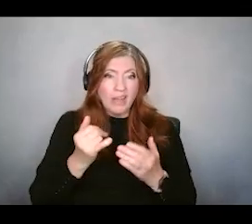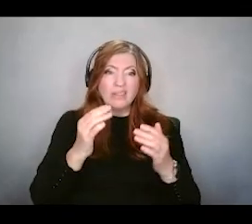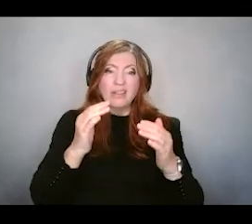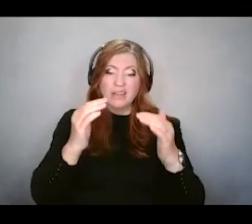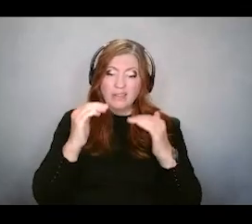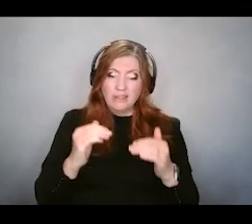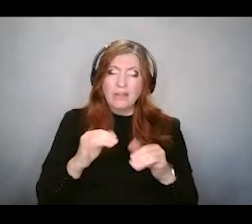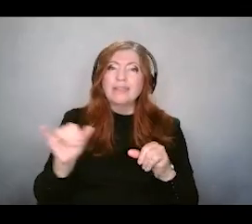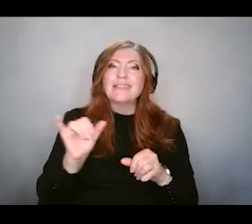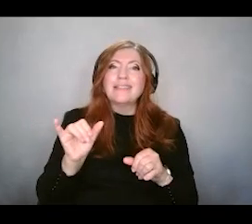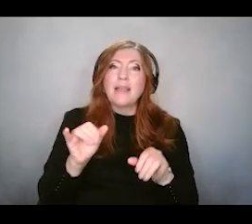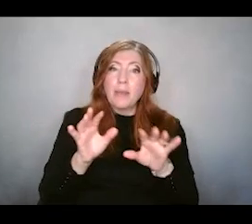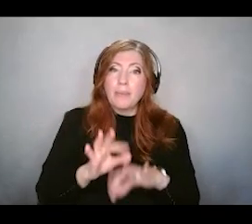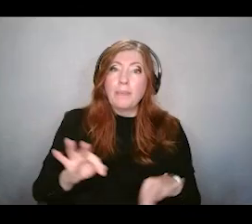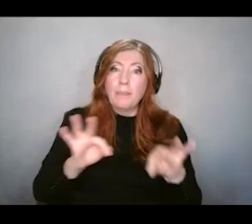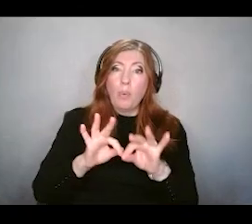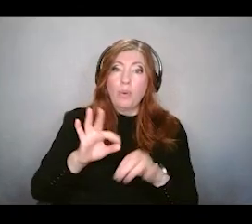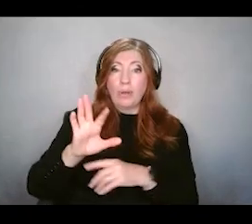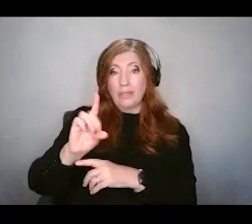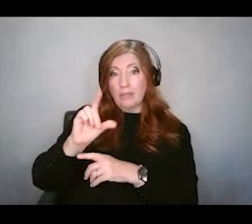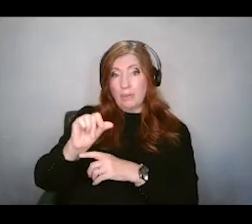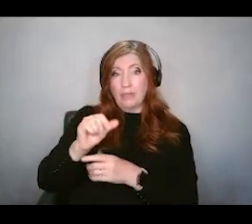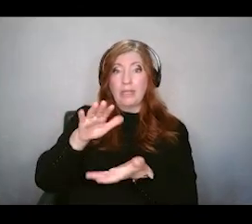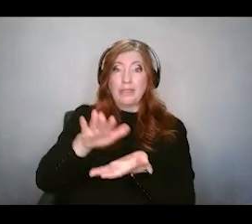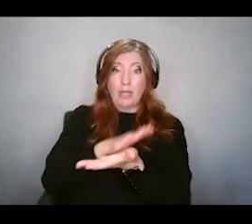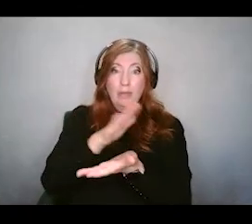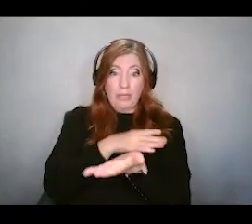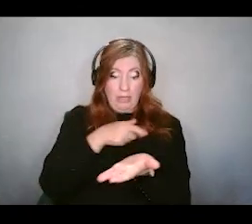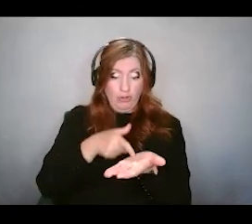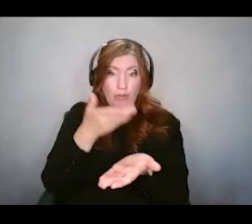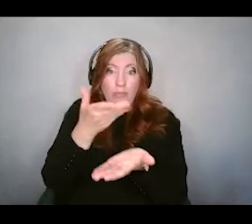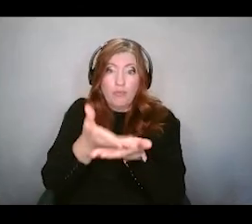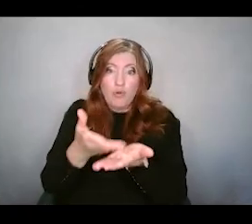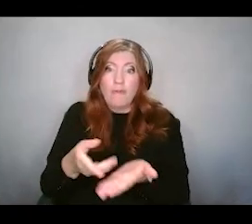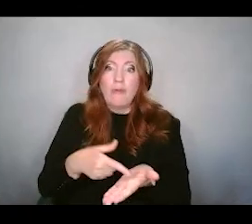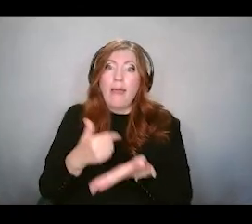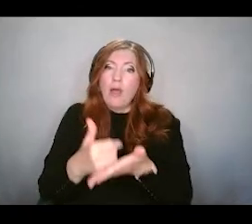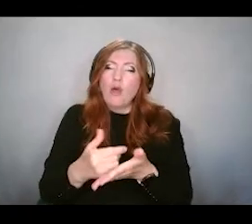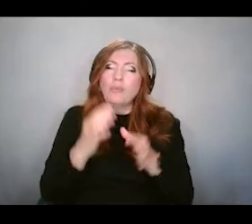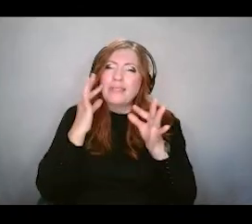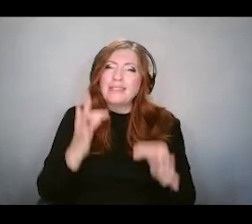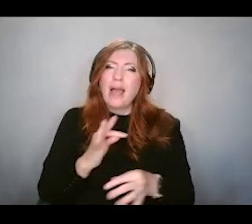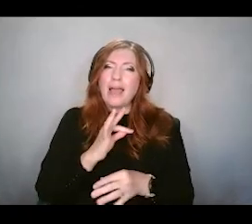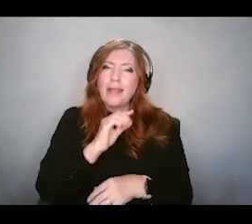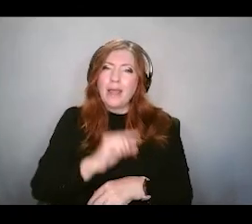disability documentation helps determine whether someone is eligible for DIF services.